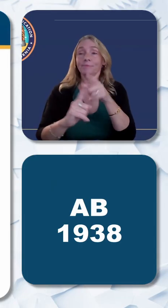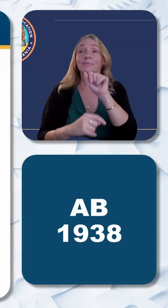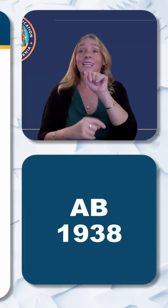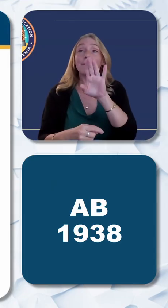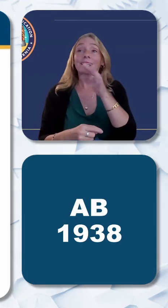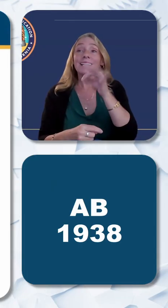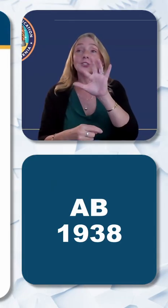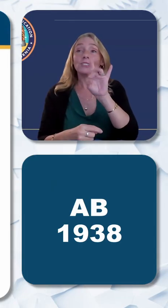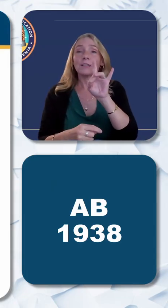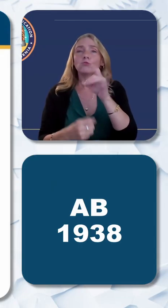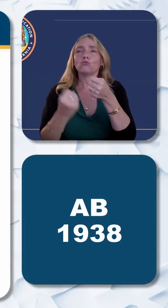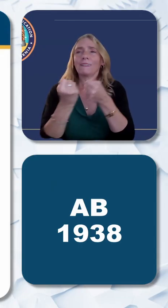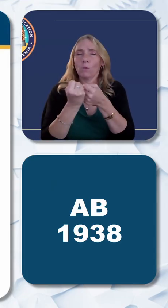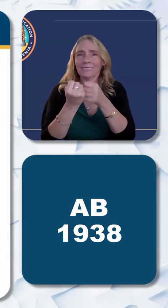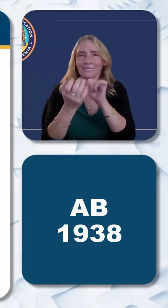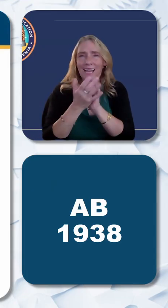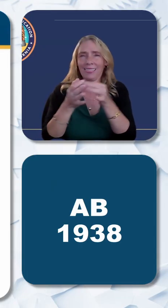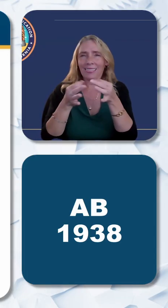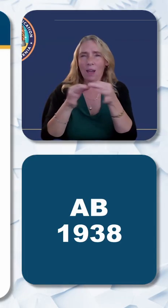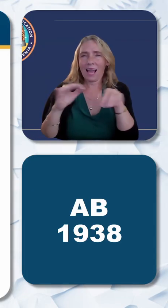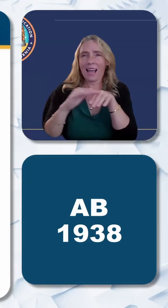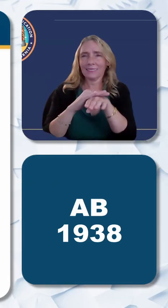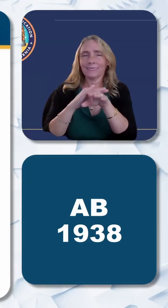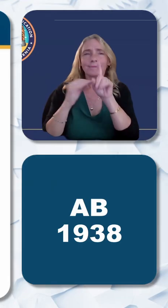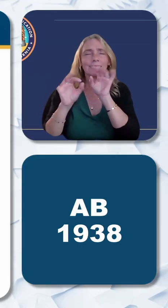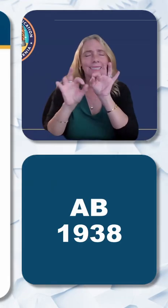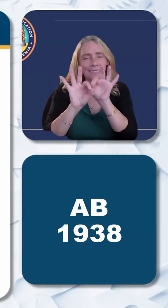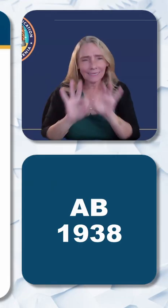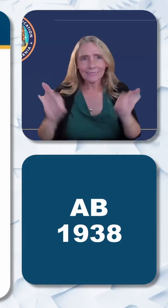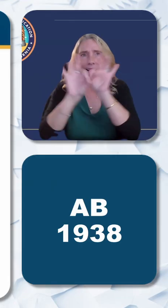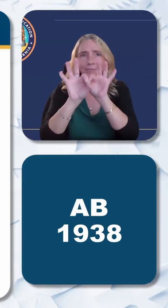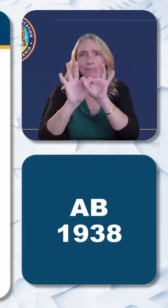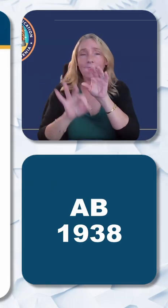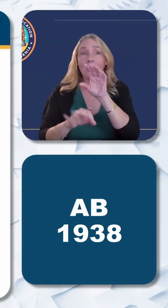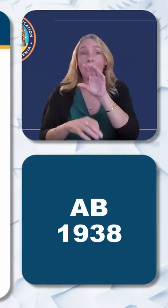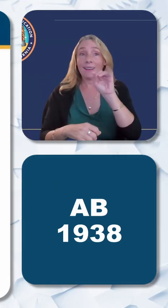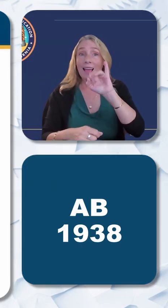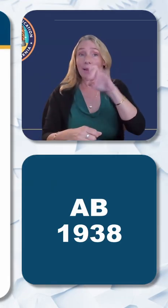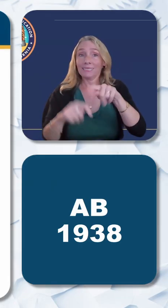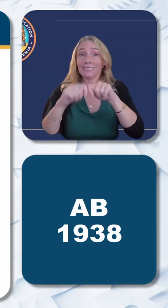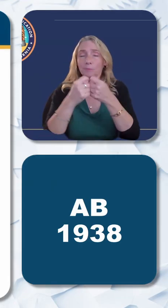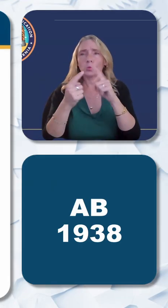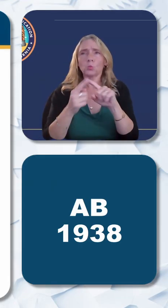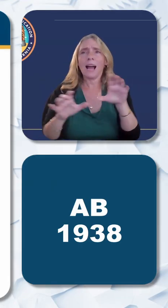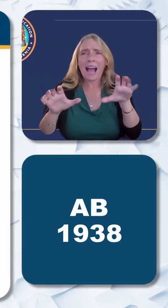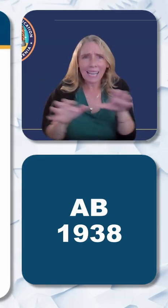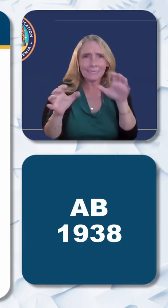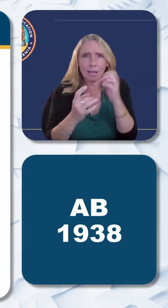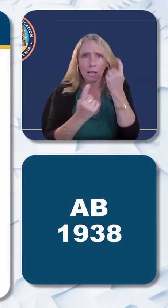The bottom line here is AB 1938 reinforces that language access is essential, and IEP